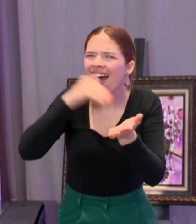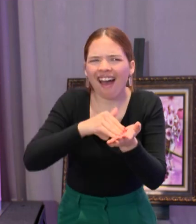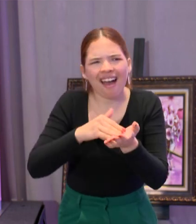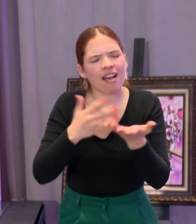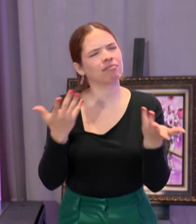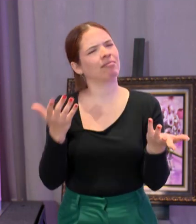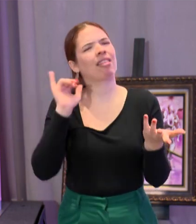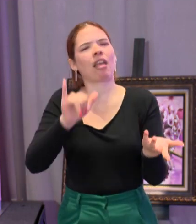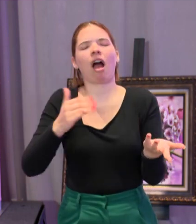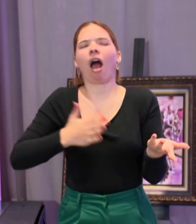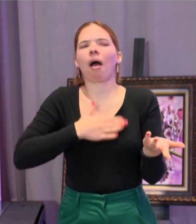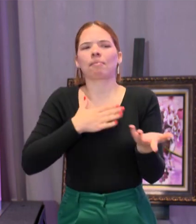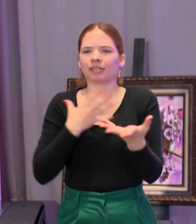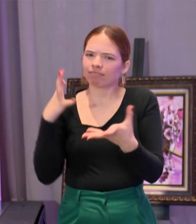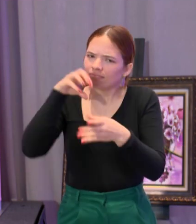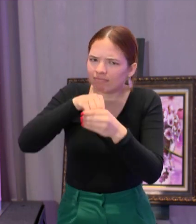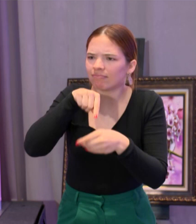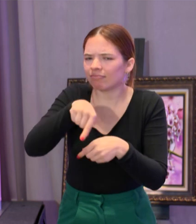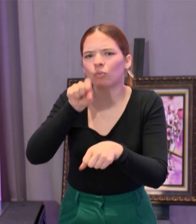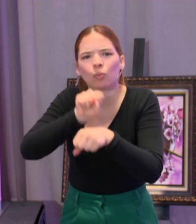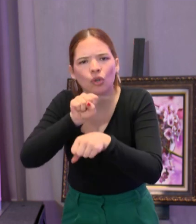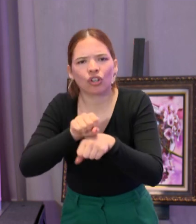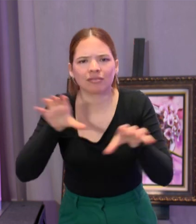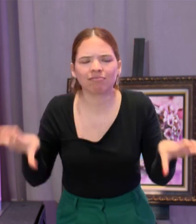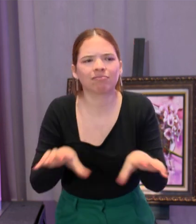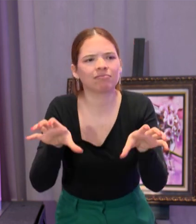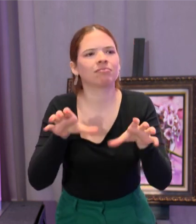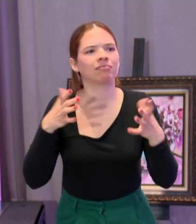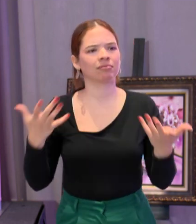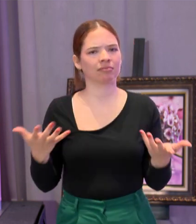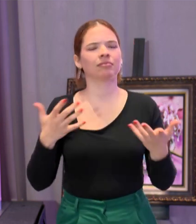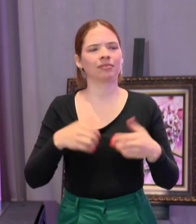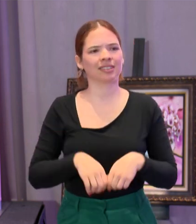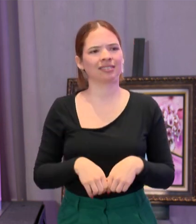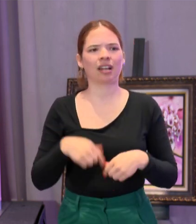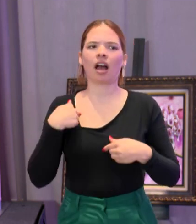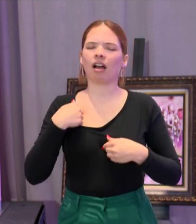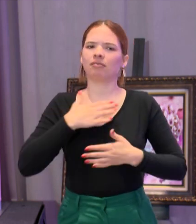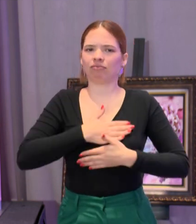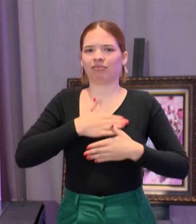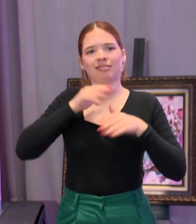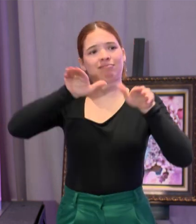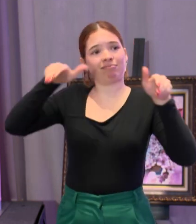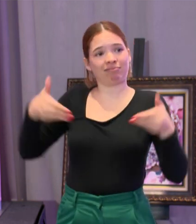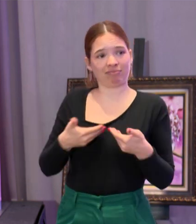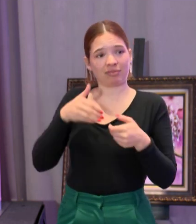PART OF THAT WORK. IT IS NOW MY PLEASURE TO INTRODUCE THE AREA DIRECTOR OF